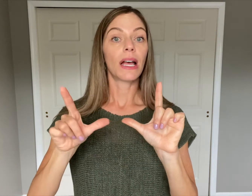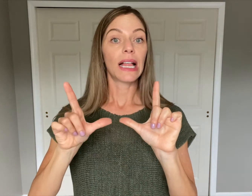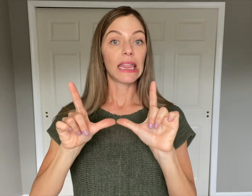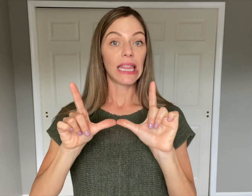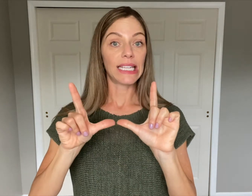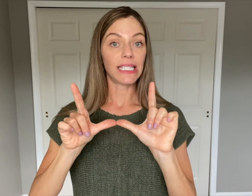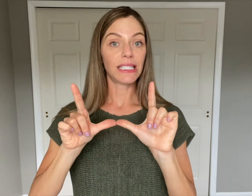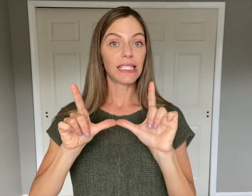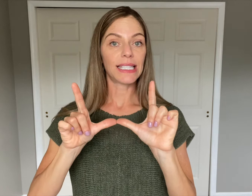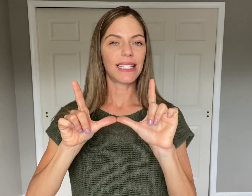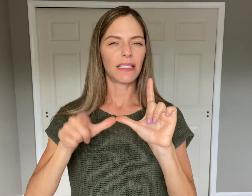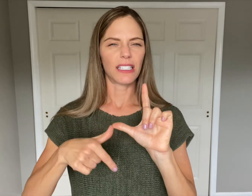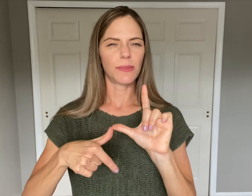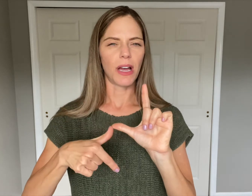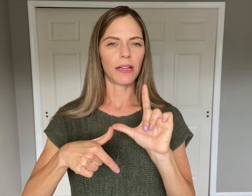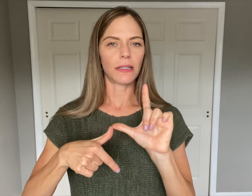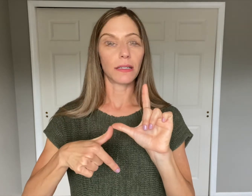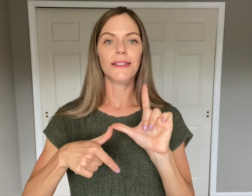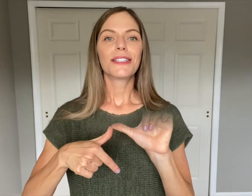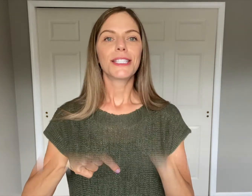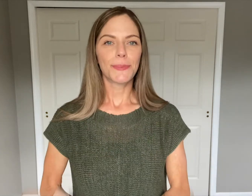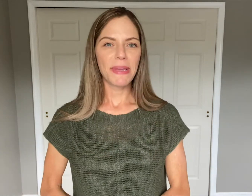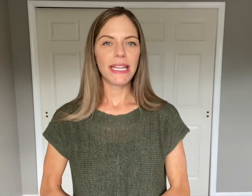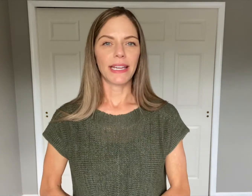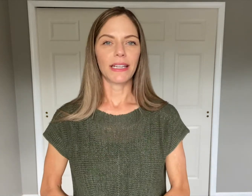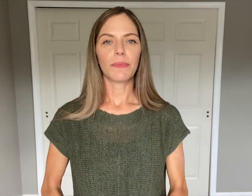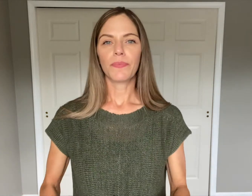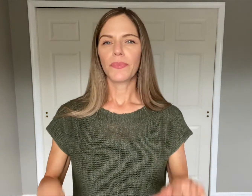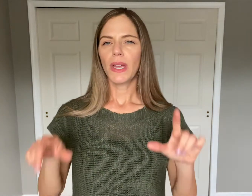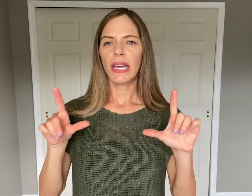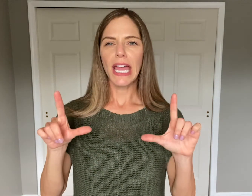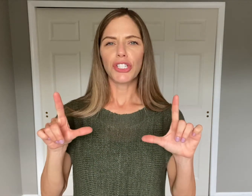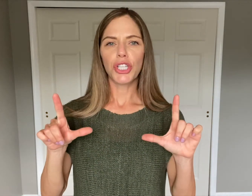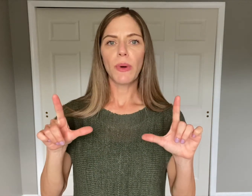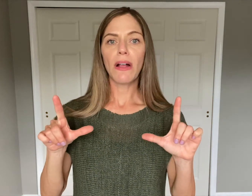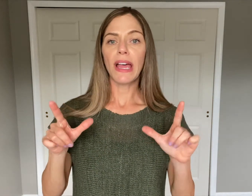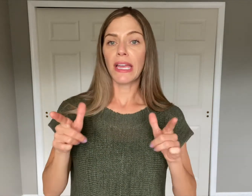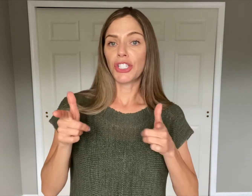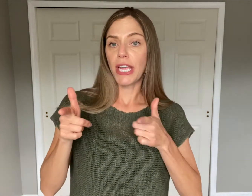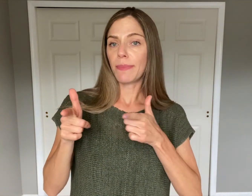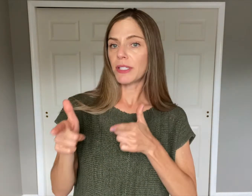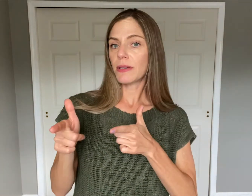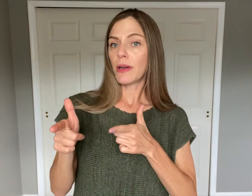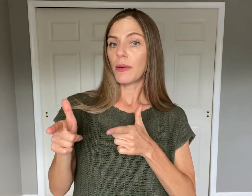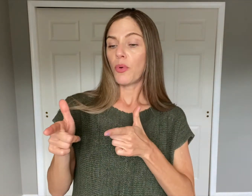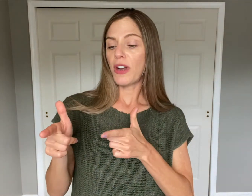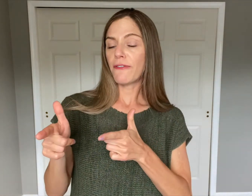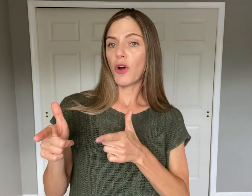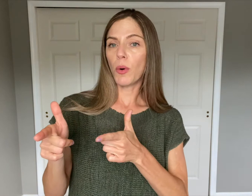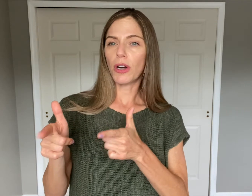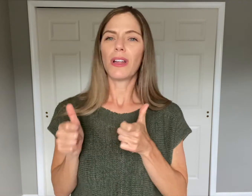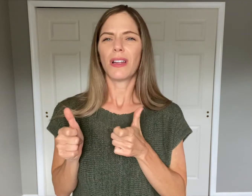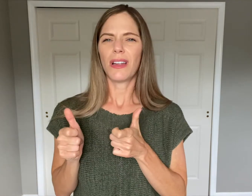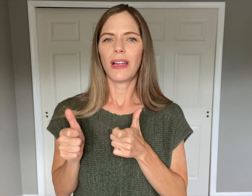"Expired License" SPEEDING Again two "L" handshapes pointing forward